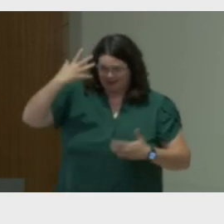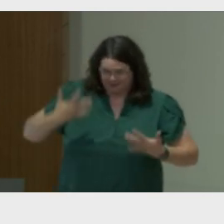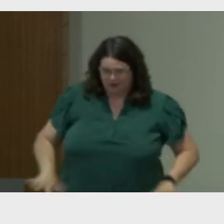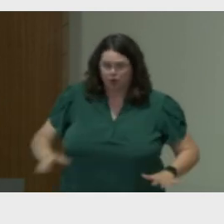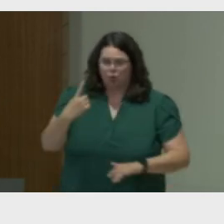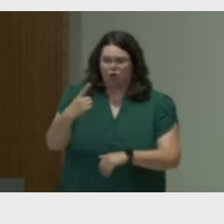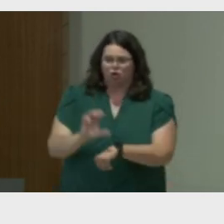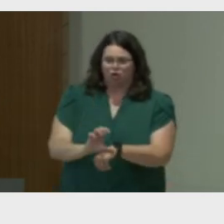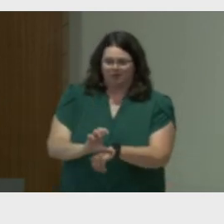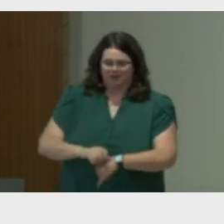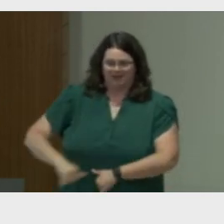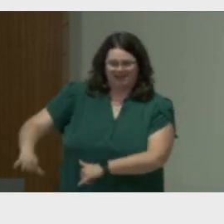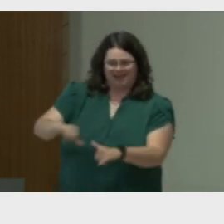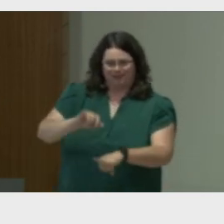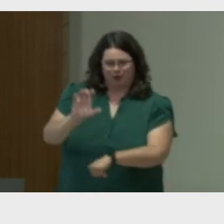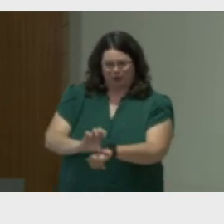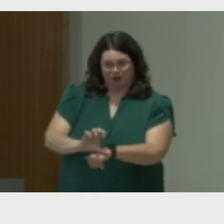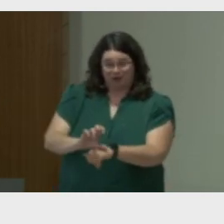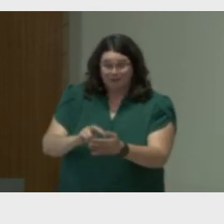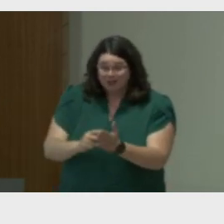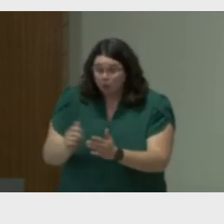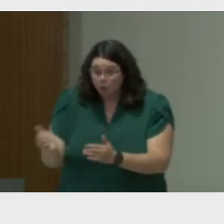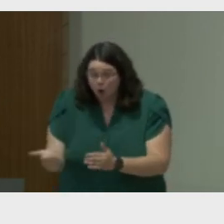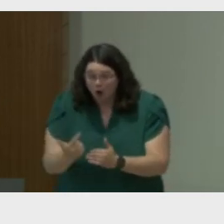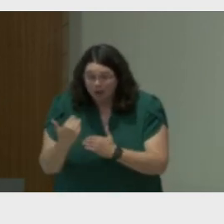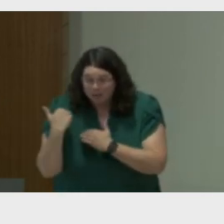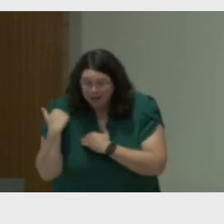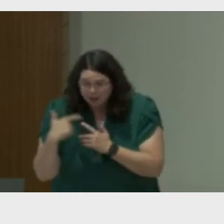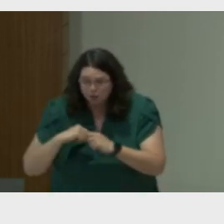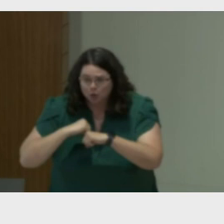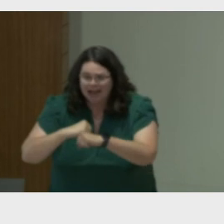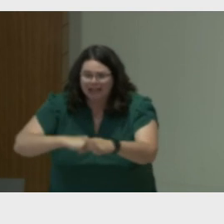and so we're each obliged to protect each other to the best of our ability,